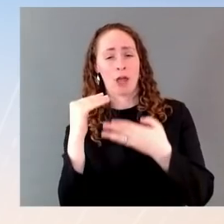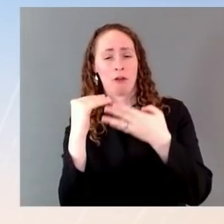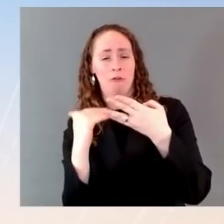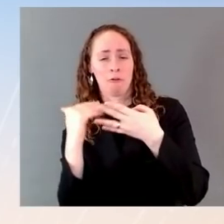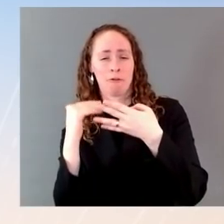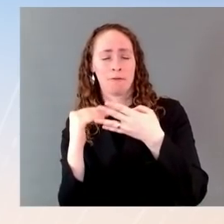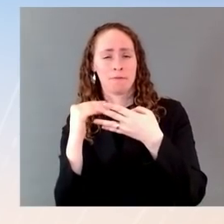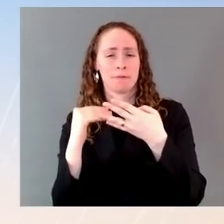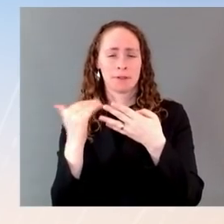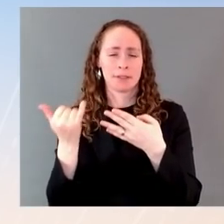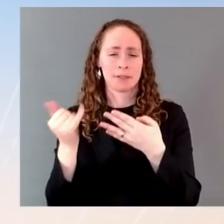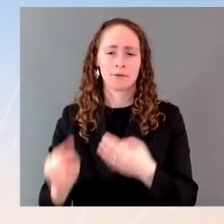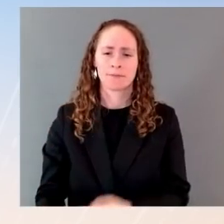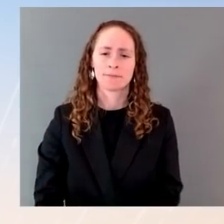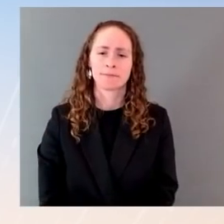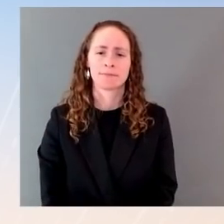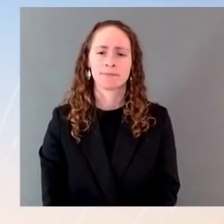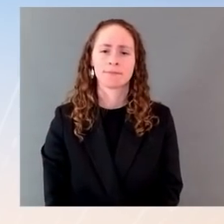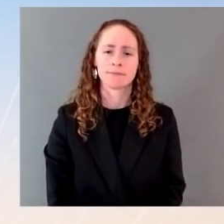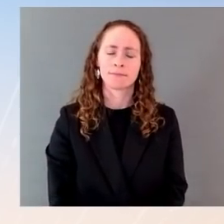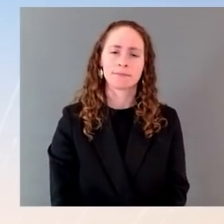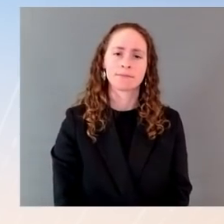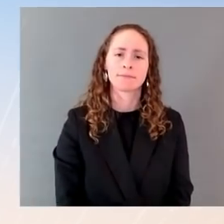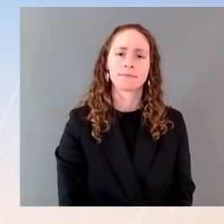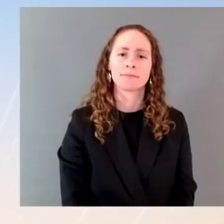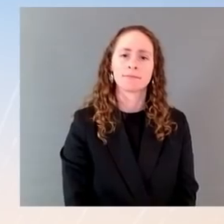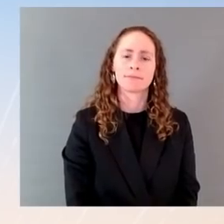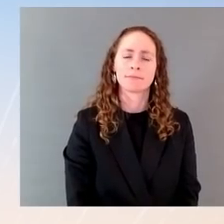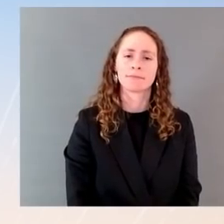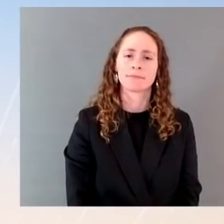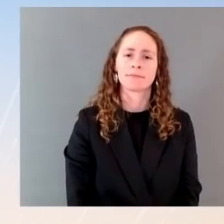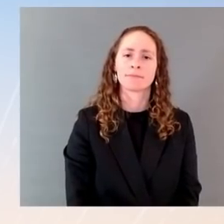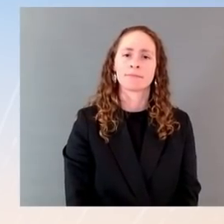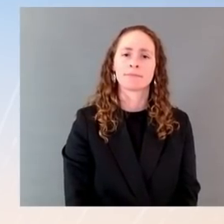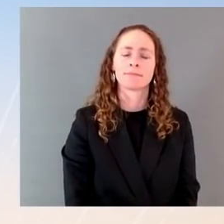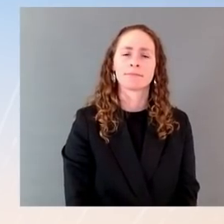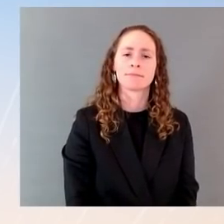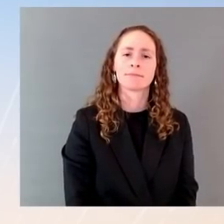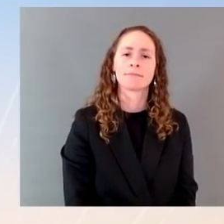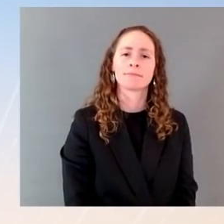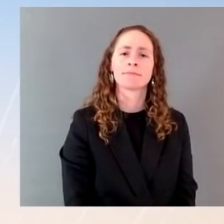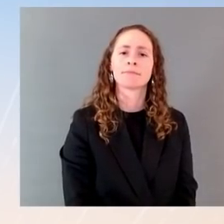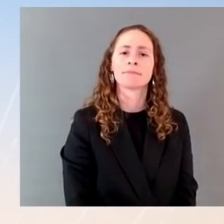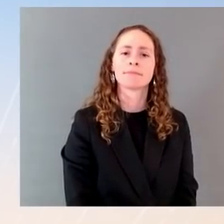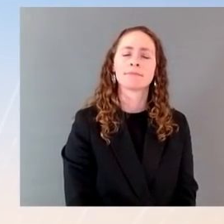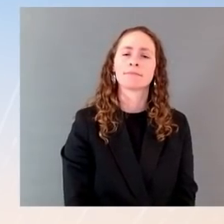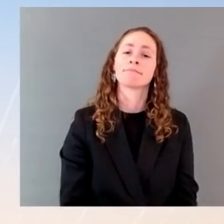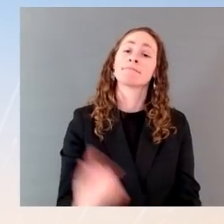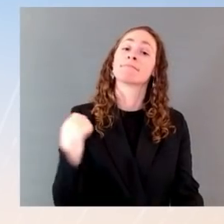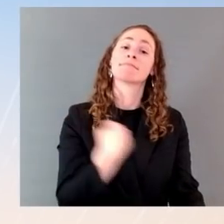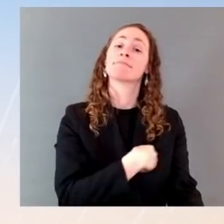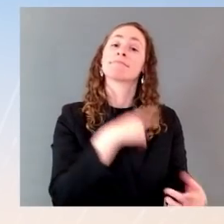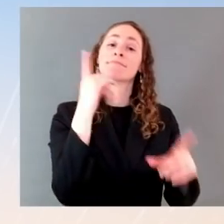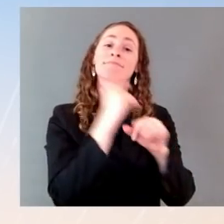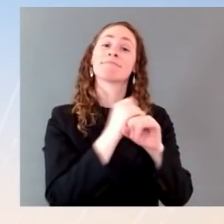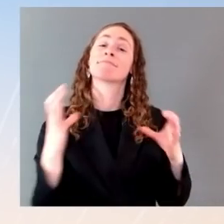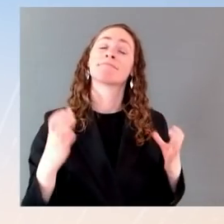Our larger objective is also to create a market so that that cost continues going down, that there are more tests on the market, and the costs continue to decrease over time.